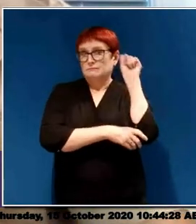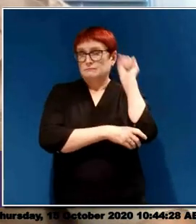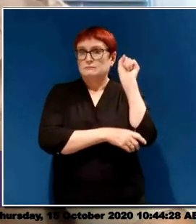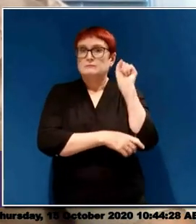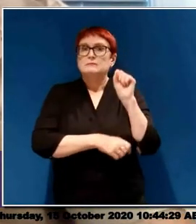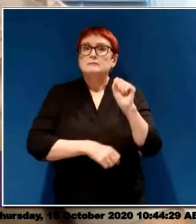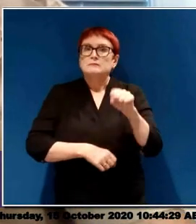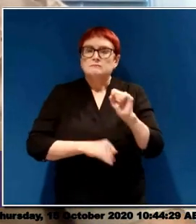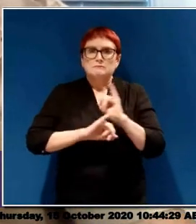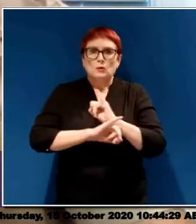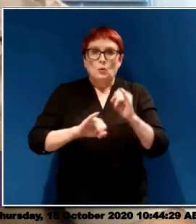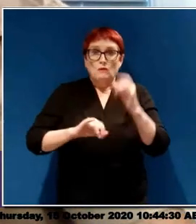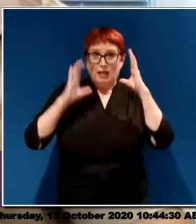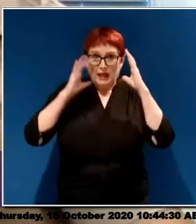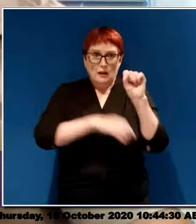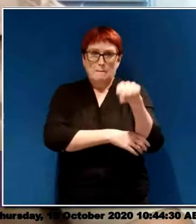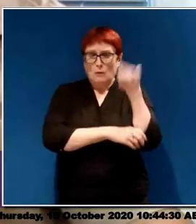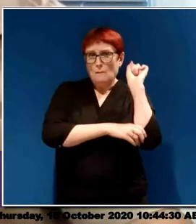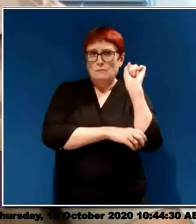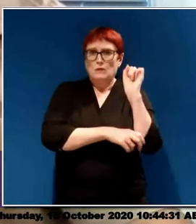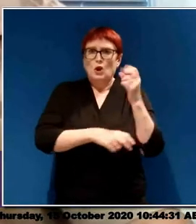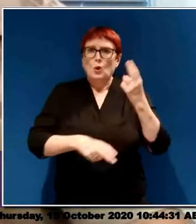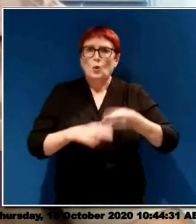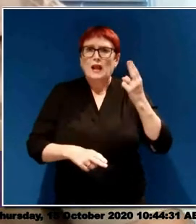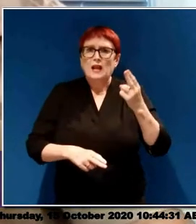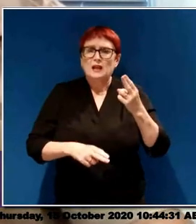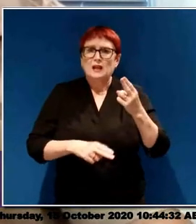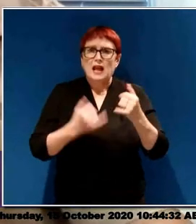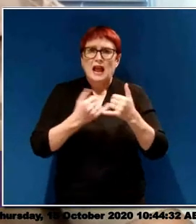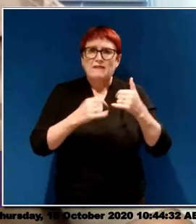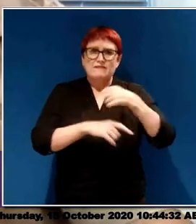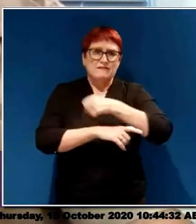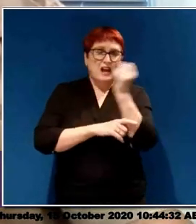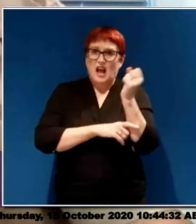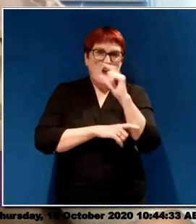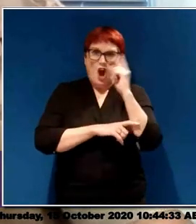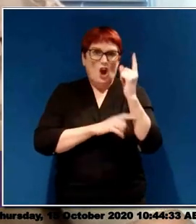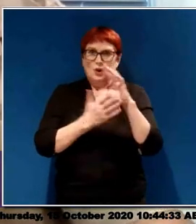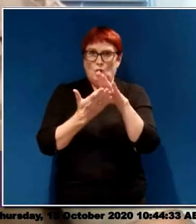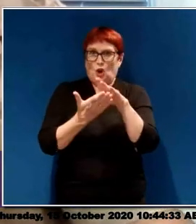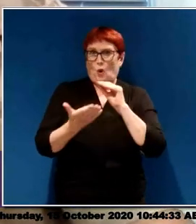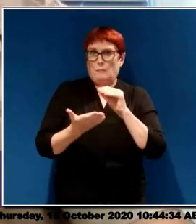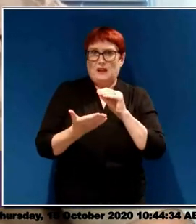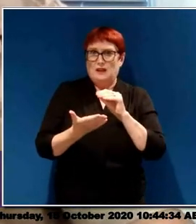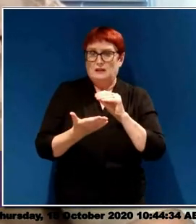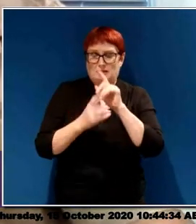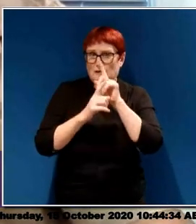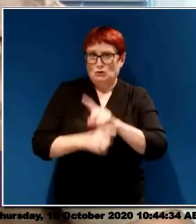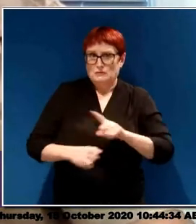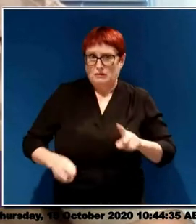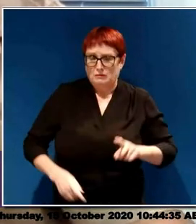really fast and really far. You can't mimic it if you try, and it was such a dangerous tick, and it could